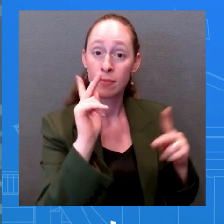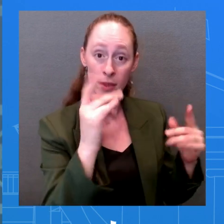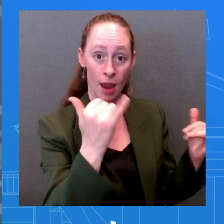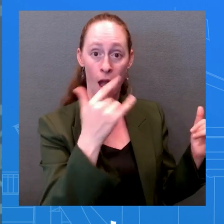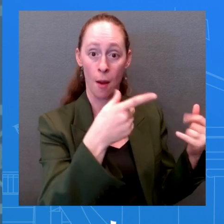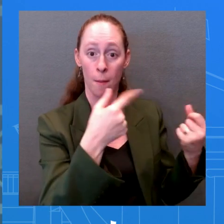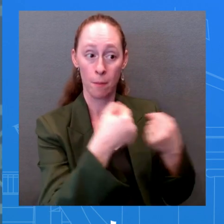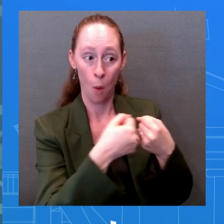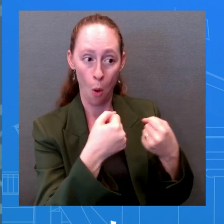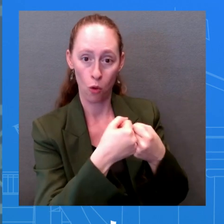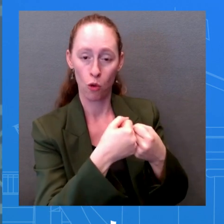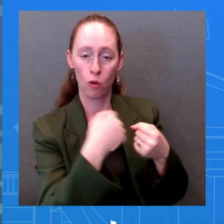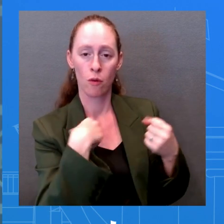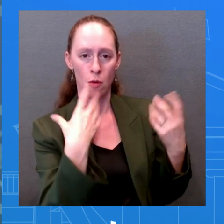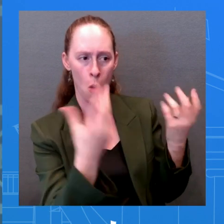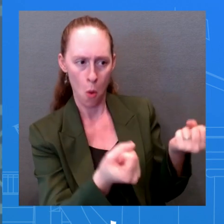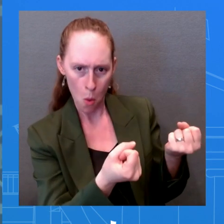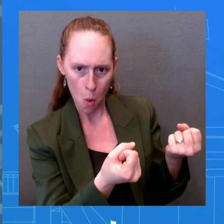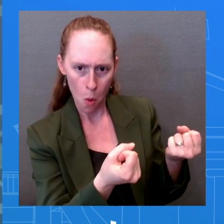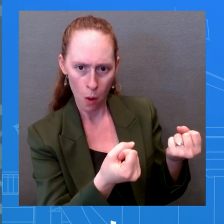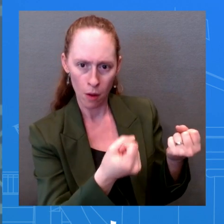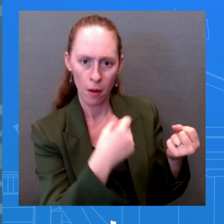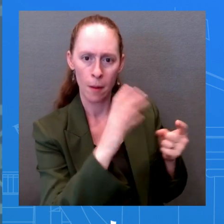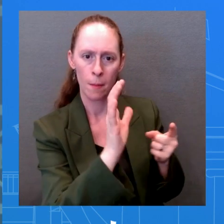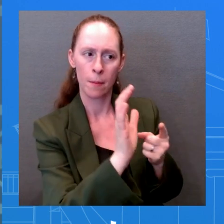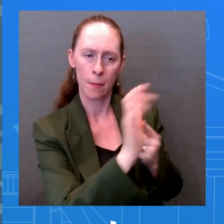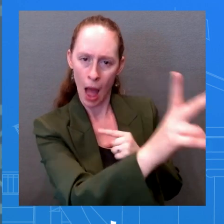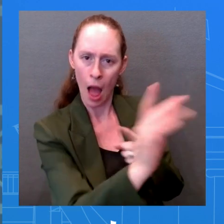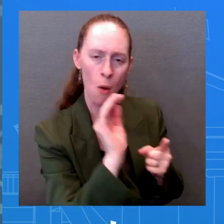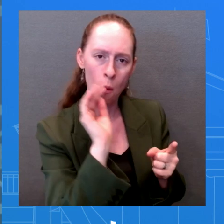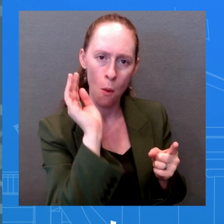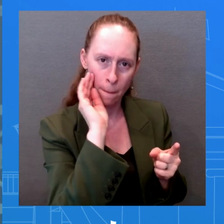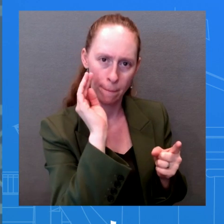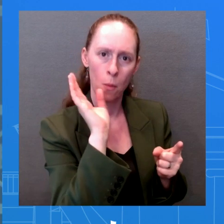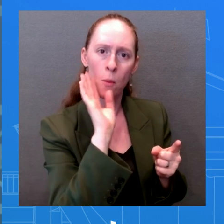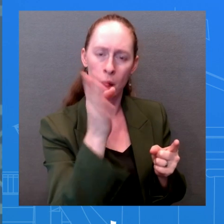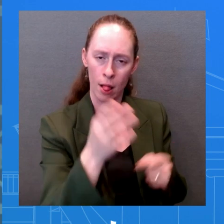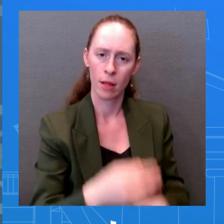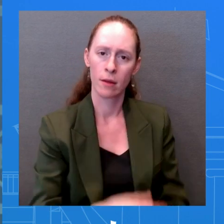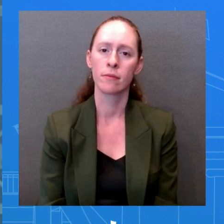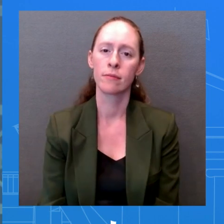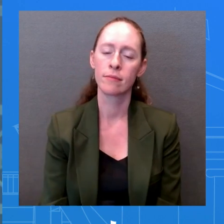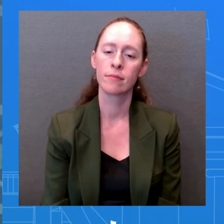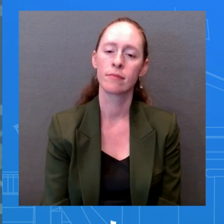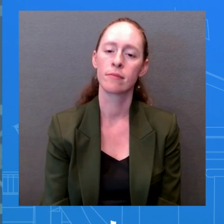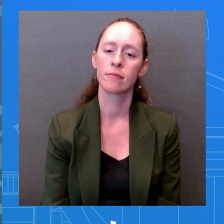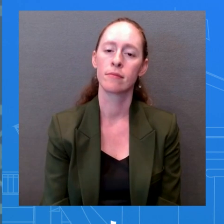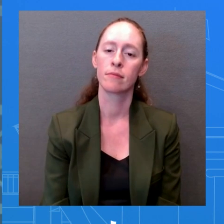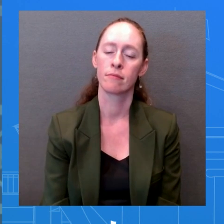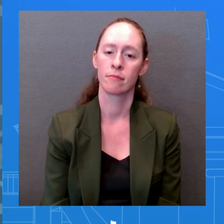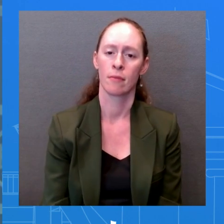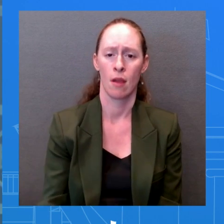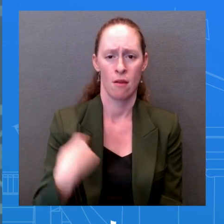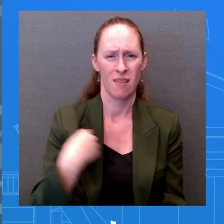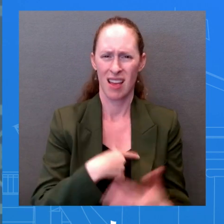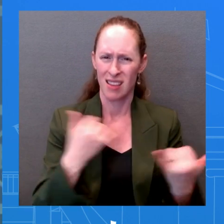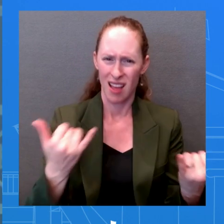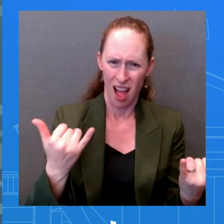and how we have been moving forward and making sure that we're doing our part here. We have made -- we have made over 3,000 arrests